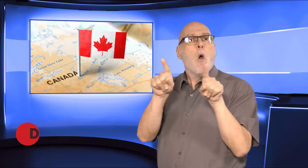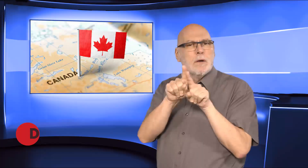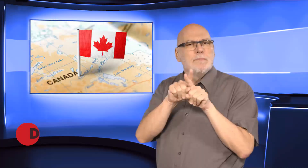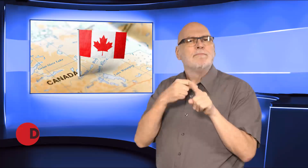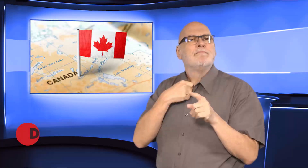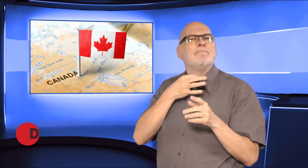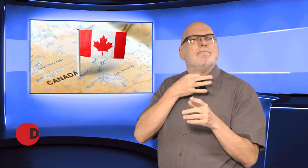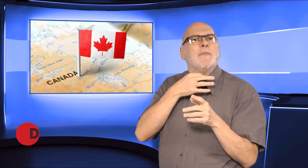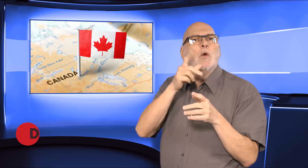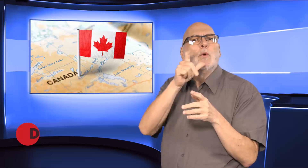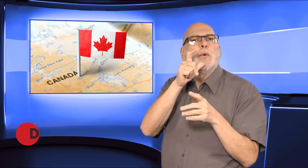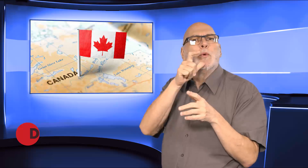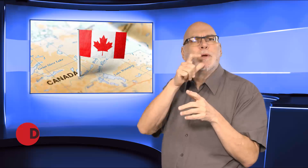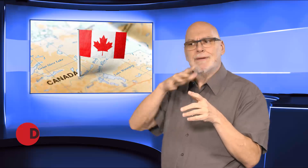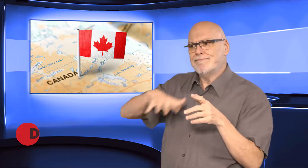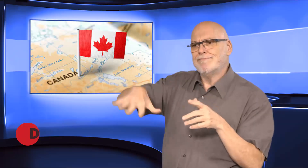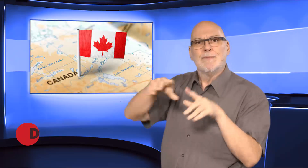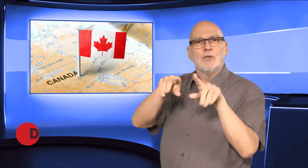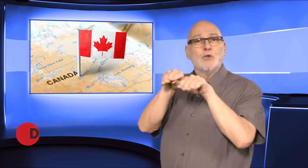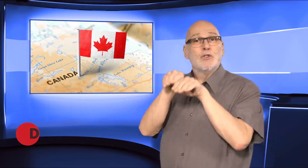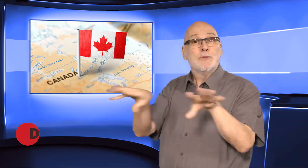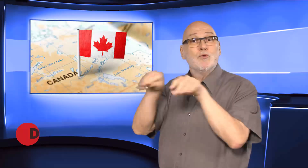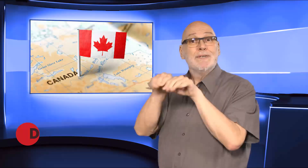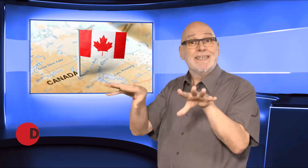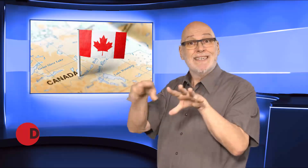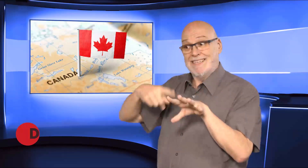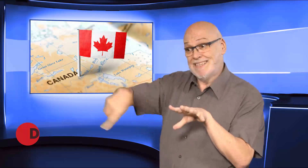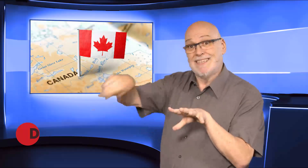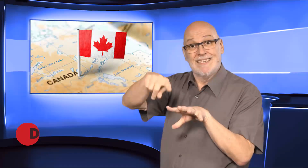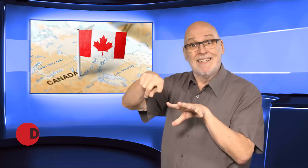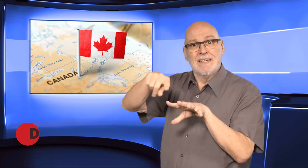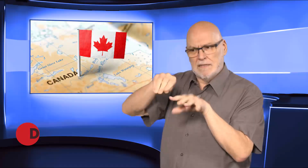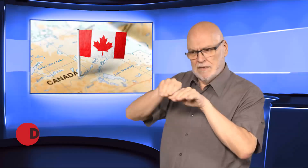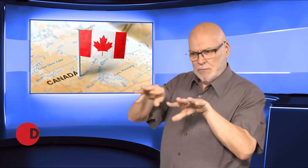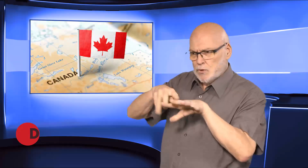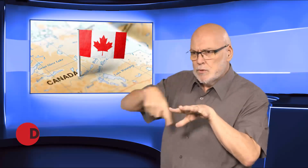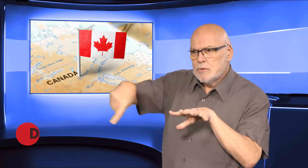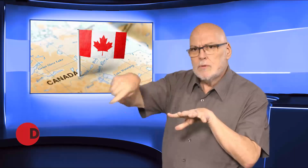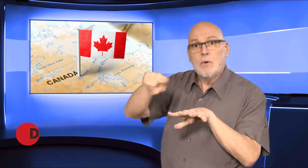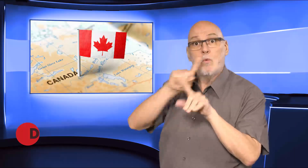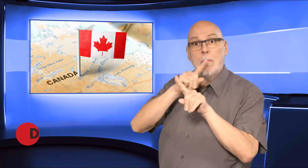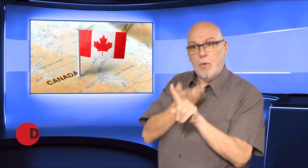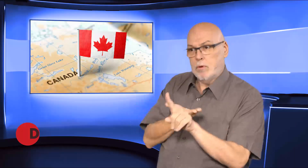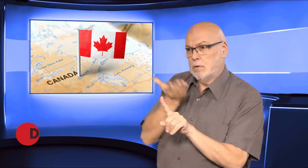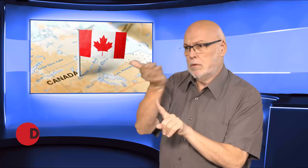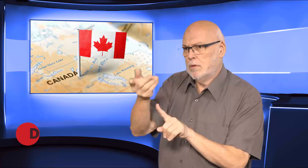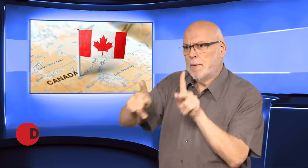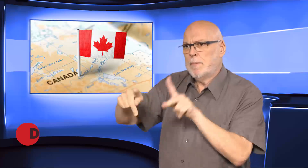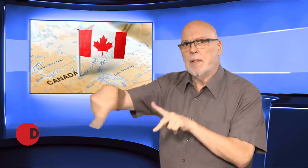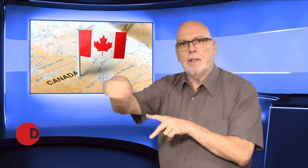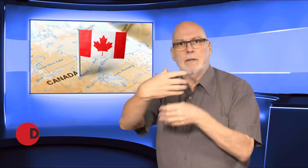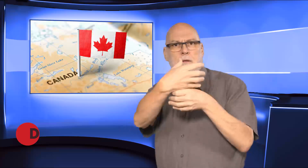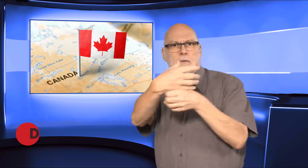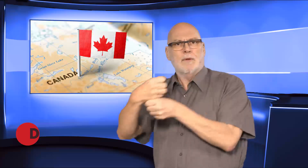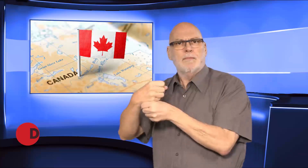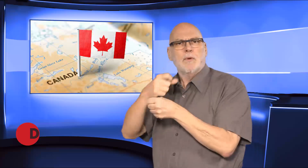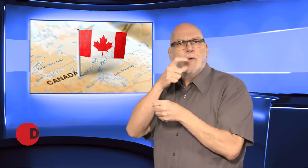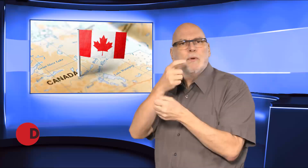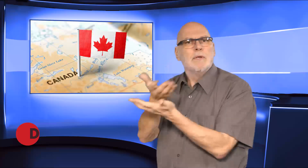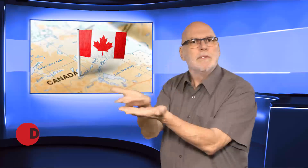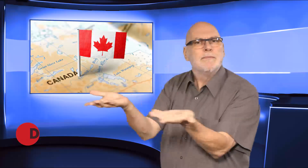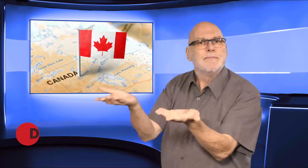Who is on the distribution list to receive this report?